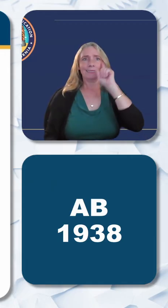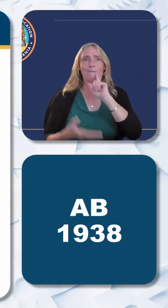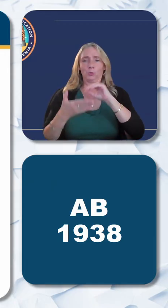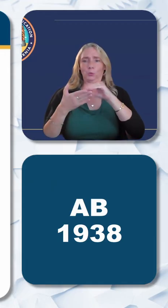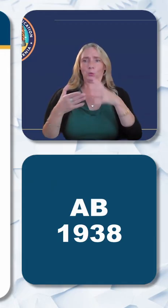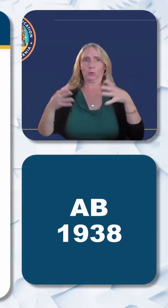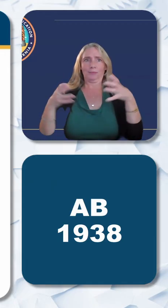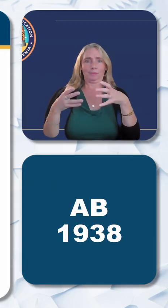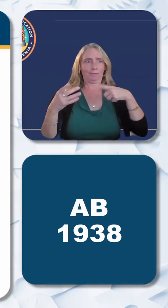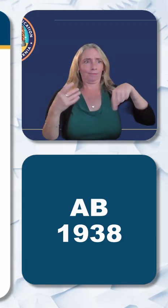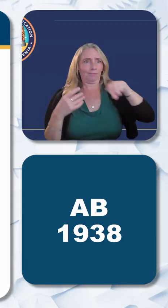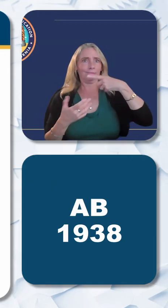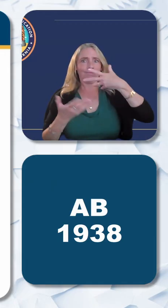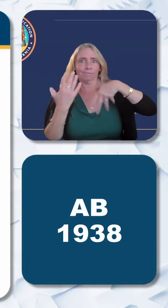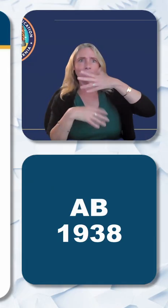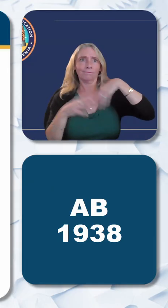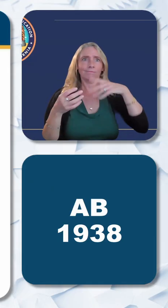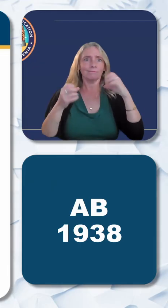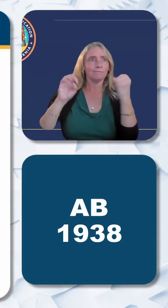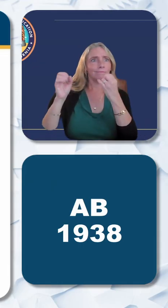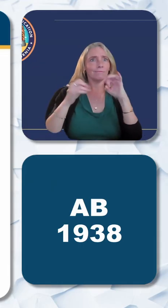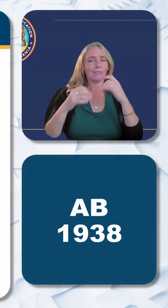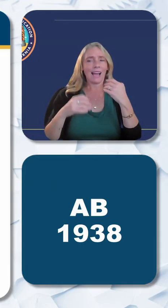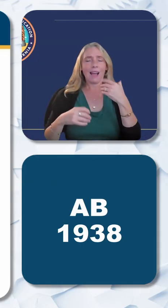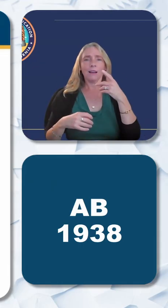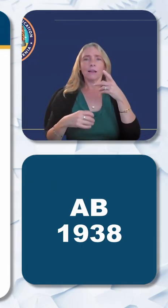identity. Say one school has 10 students